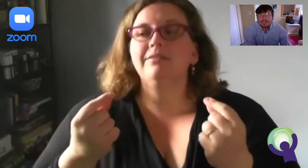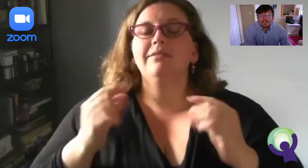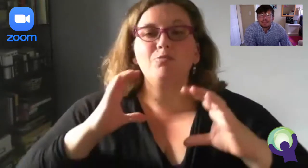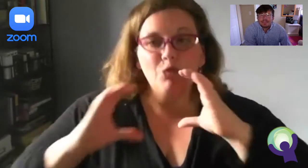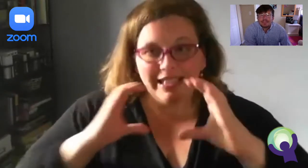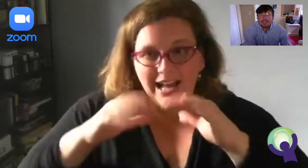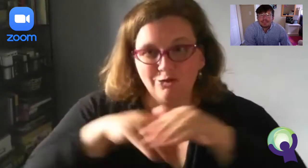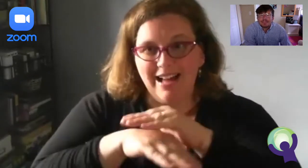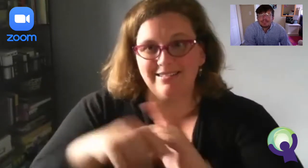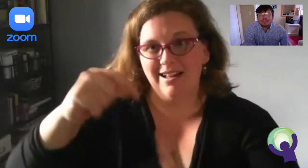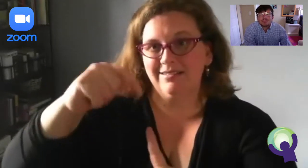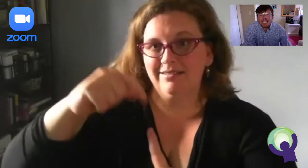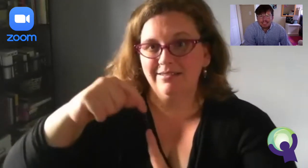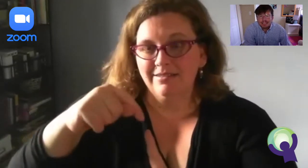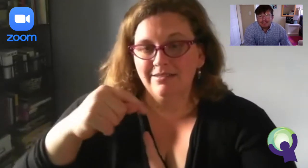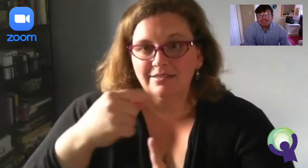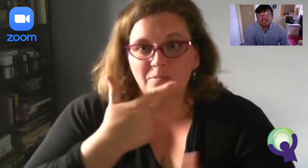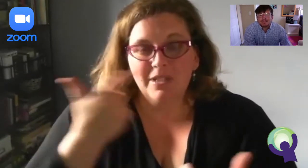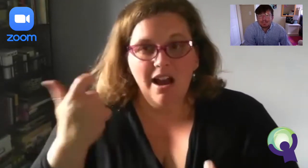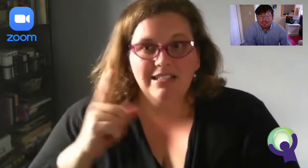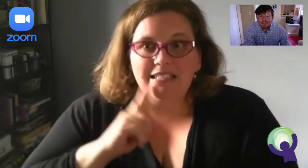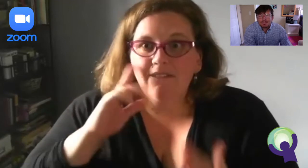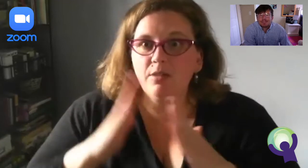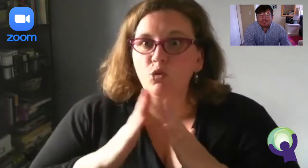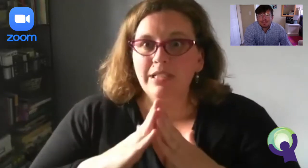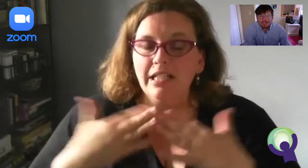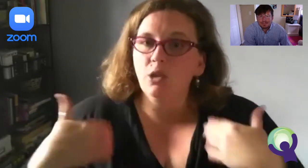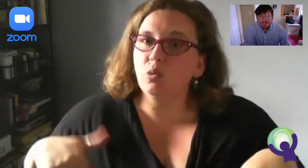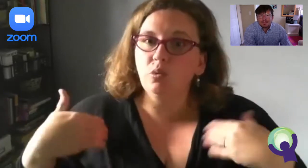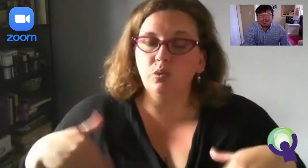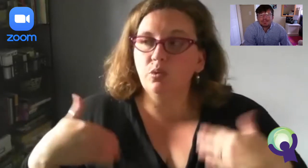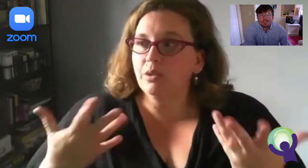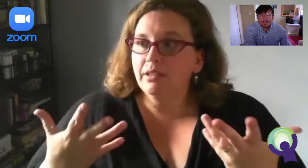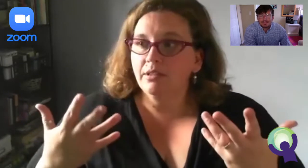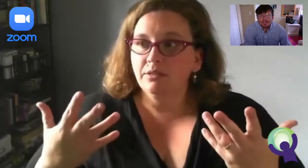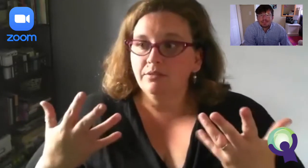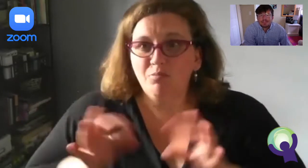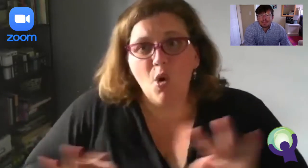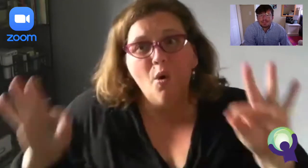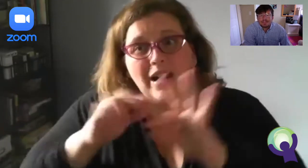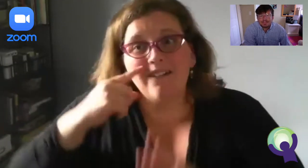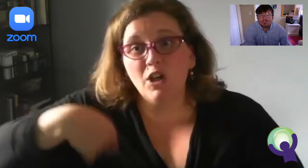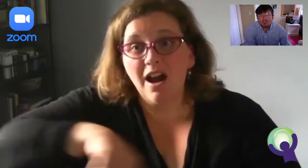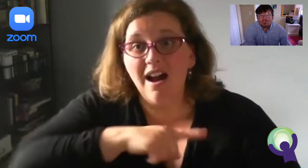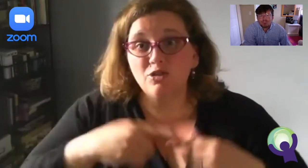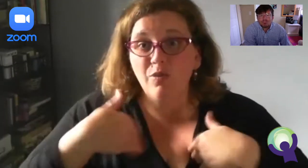But our number one focus is communication access because for the deaf community that is so imperative